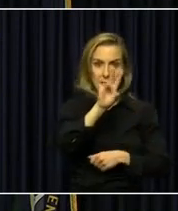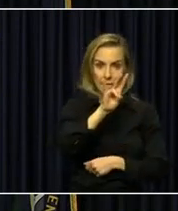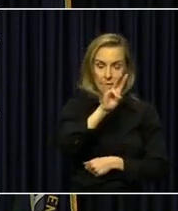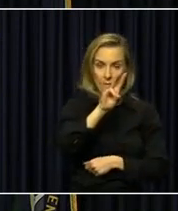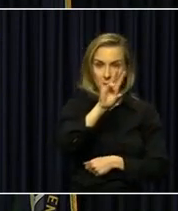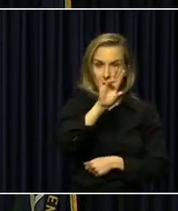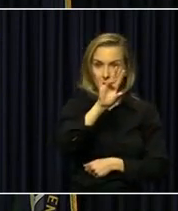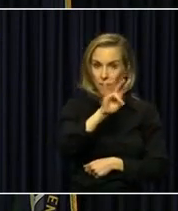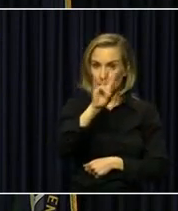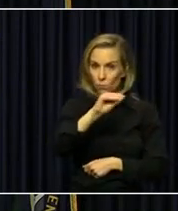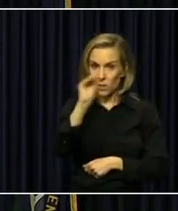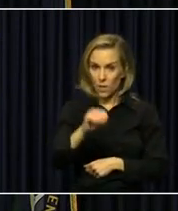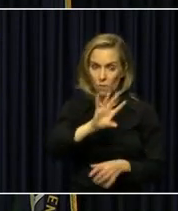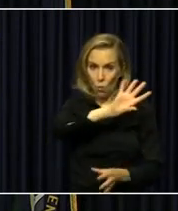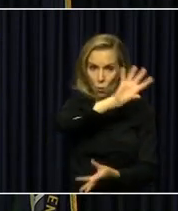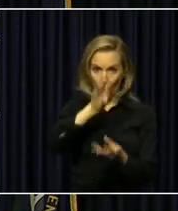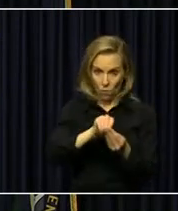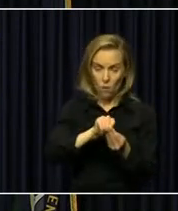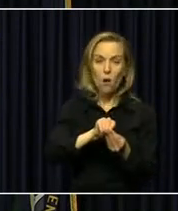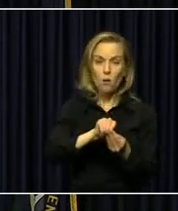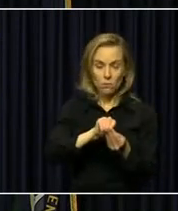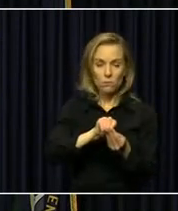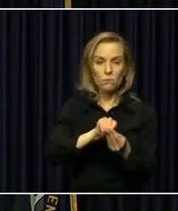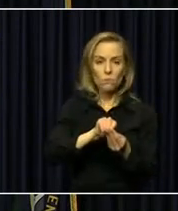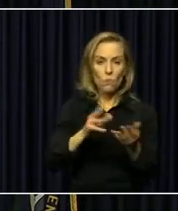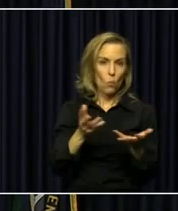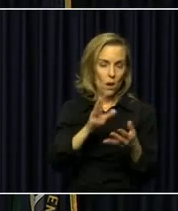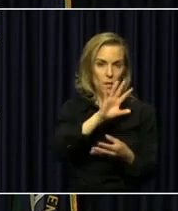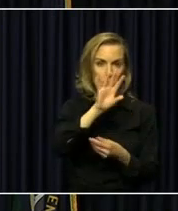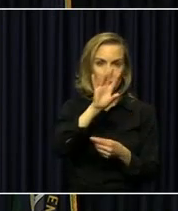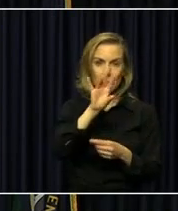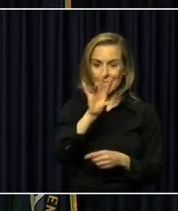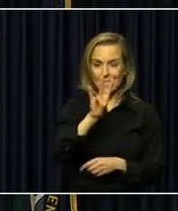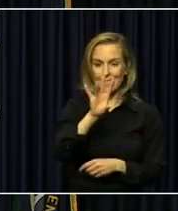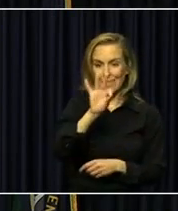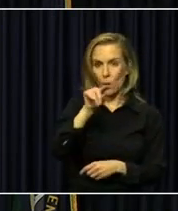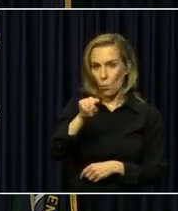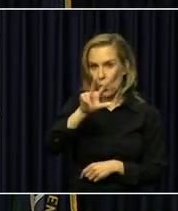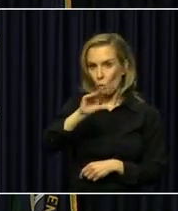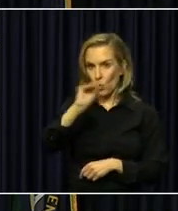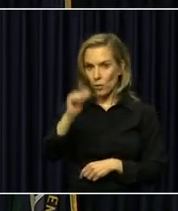THOSE THAT DON'T MIND, LET'S JUST TAKE A LOOK A COUPLE OF OUR